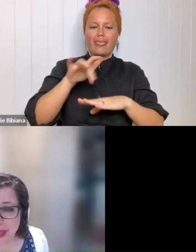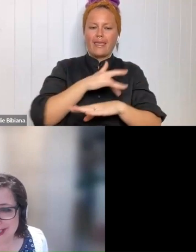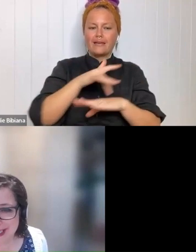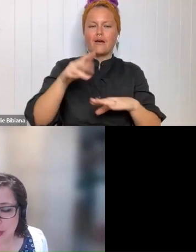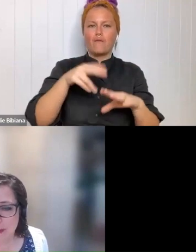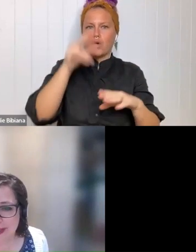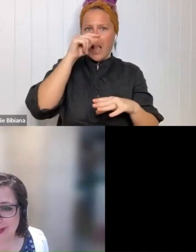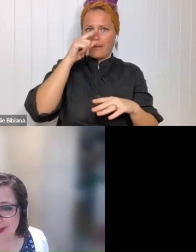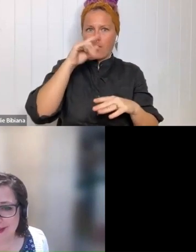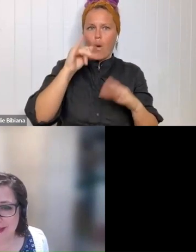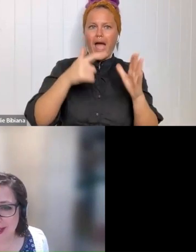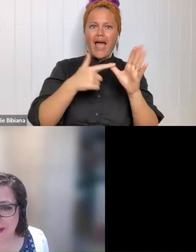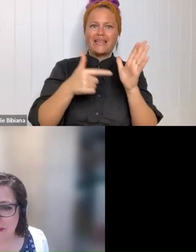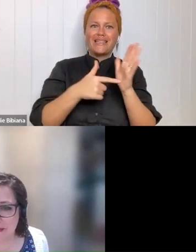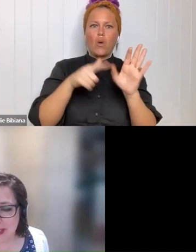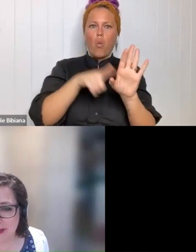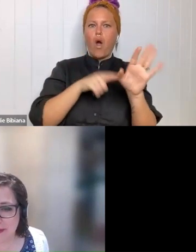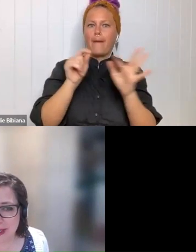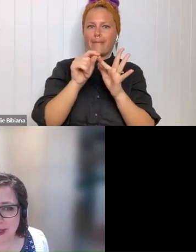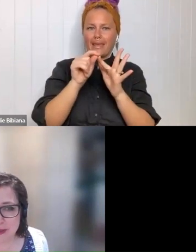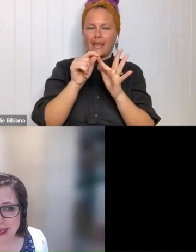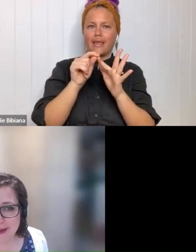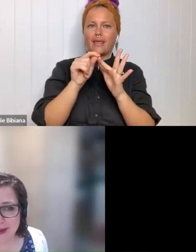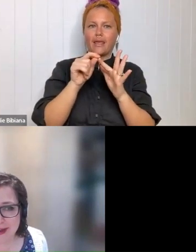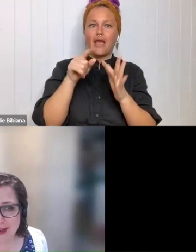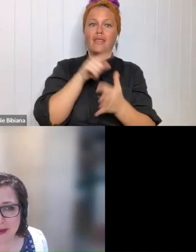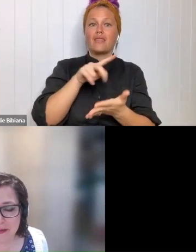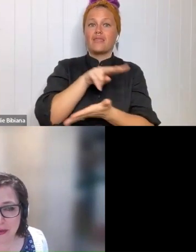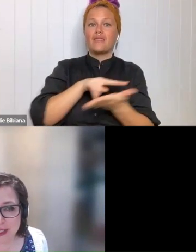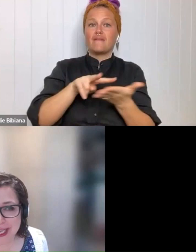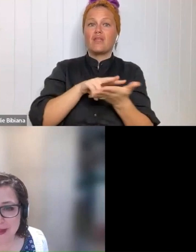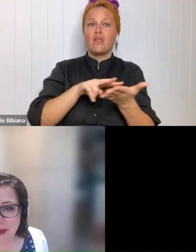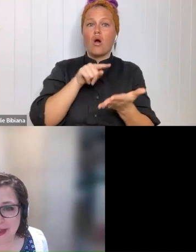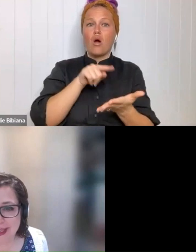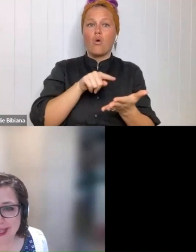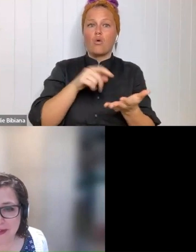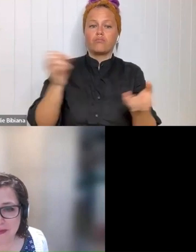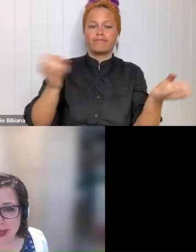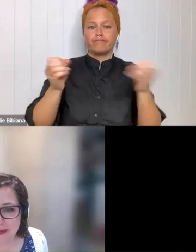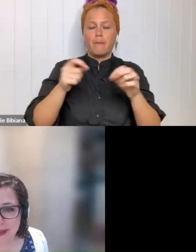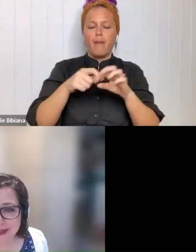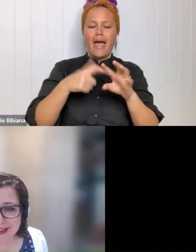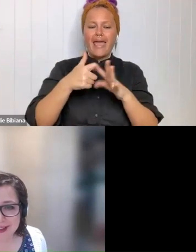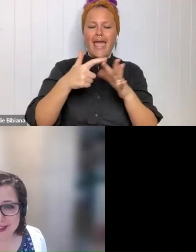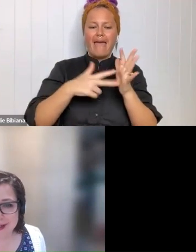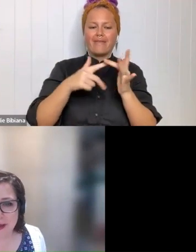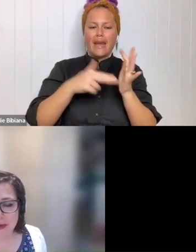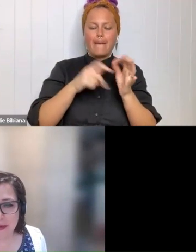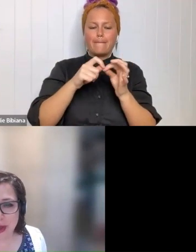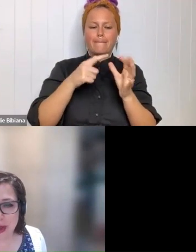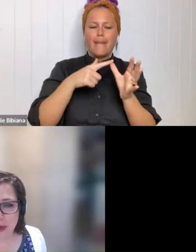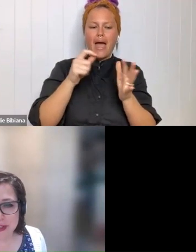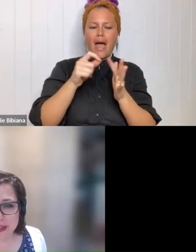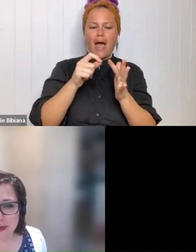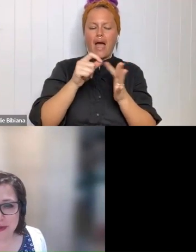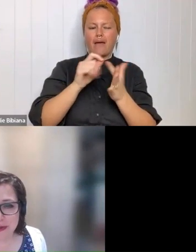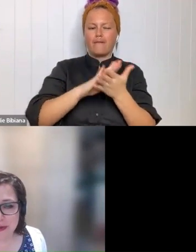ATYP. And the videos been put together by Kevin Bethmann. So over to